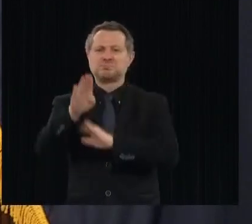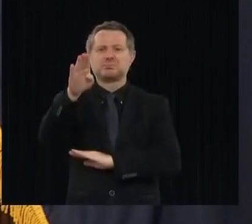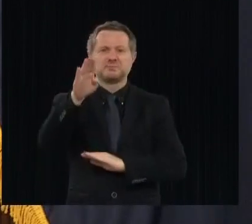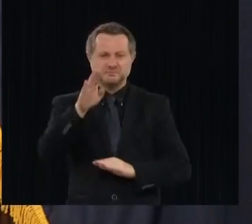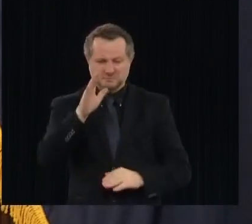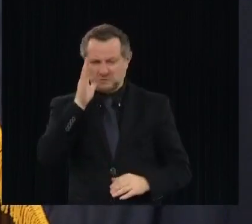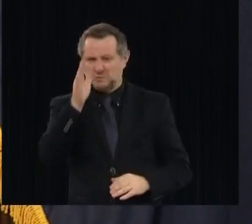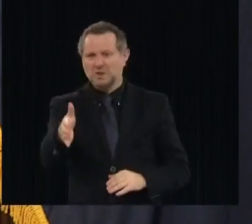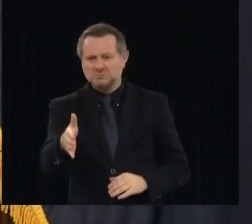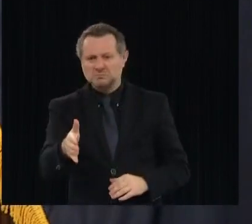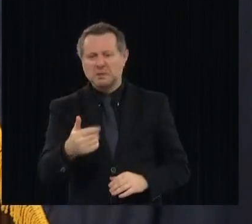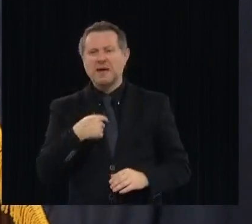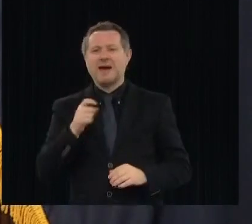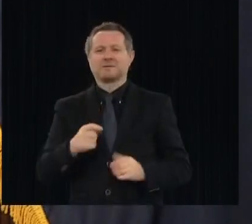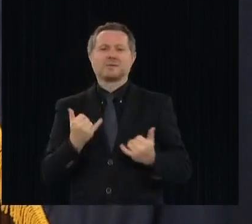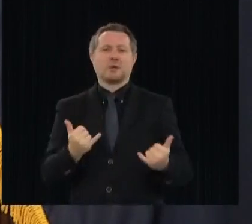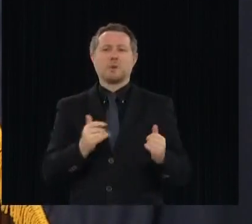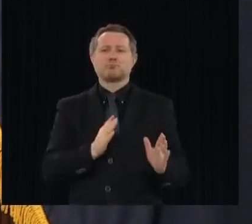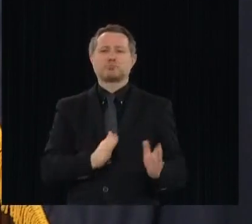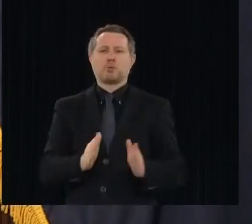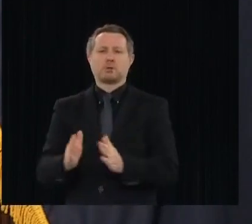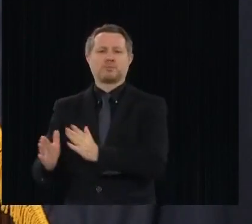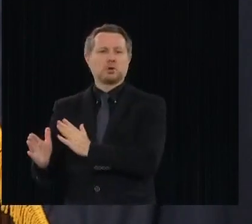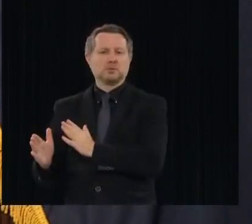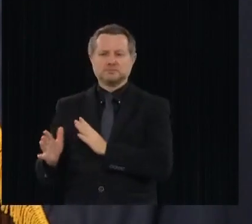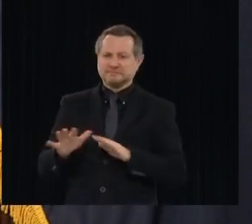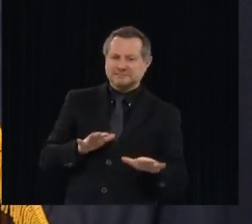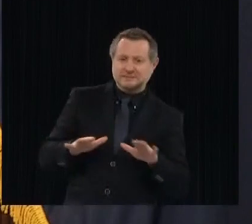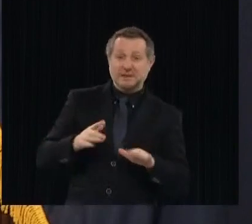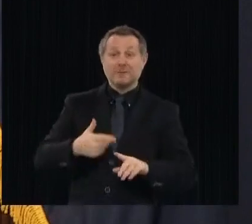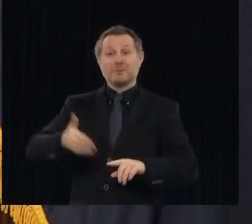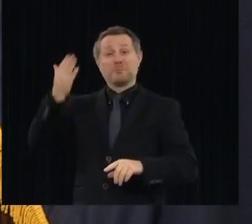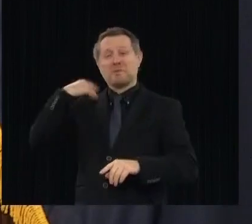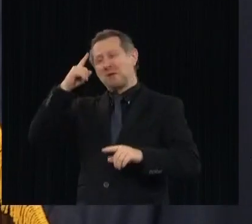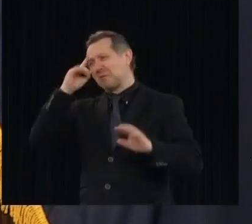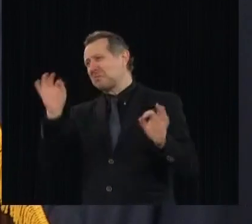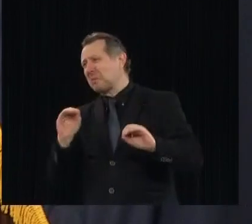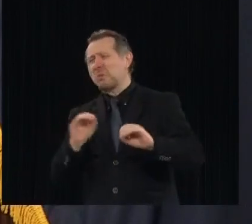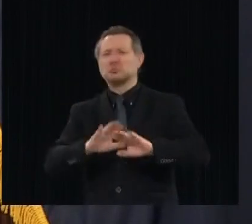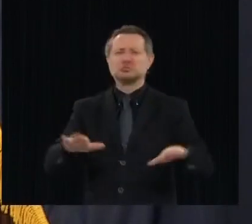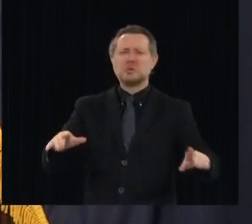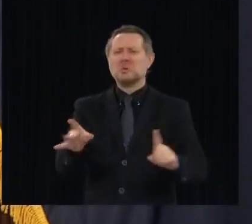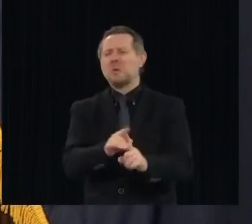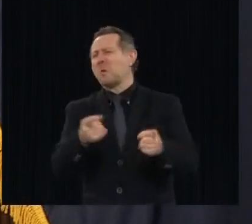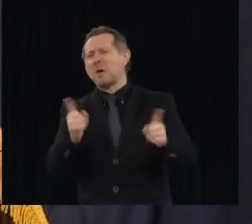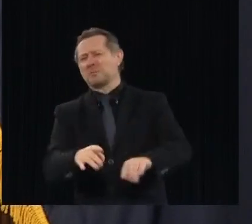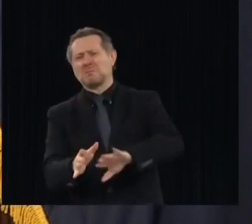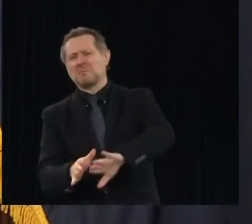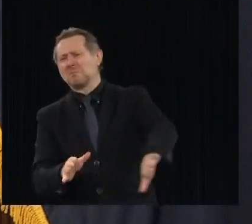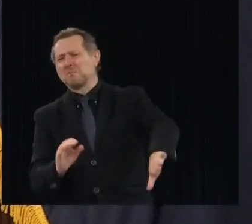THAT ALSO. I THINK THE NUMBERS WILL BE MUCH, MUCH HIGHER. AND WE NEED TO KNOW THAT AS A